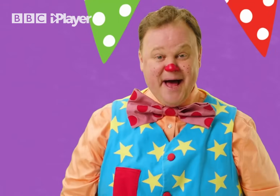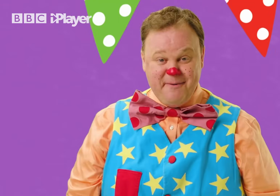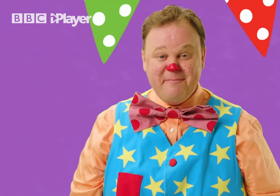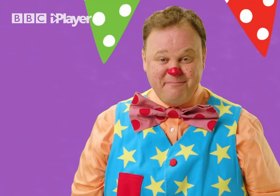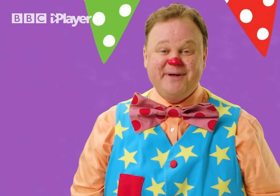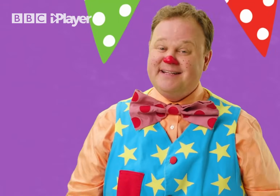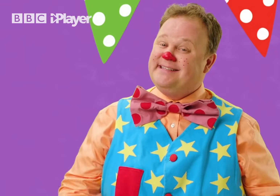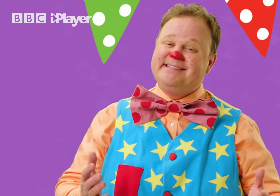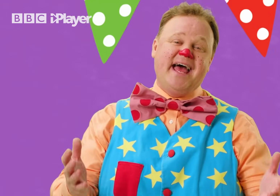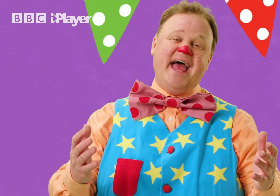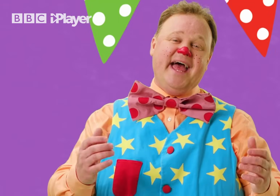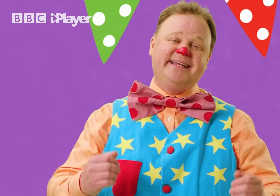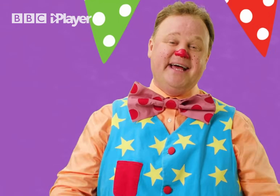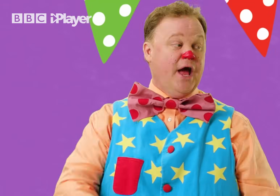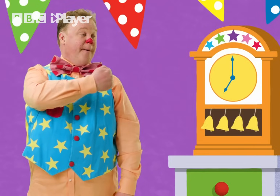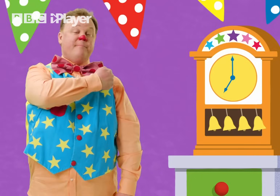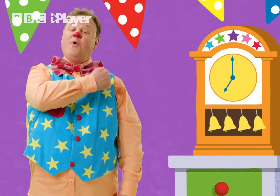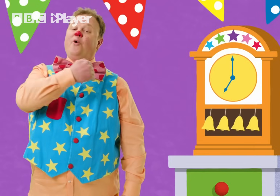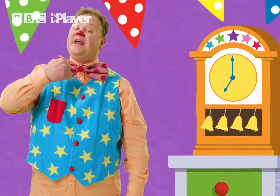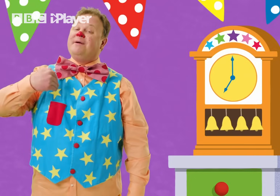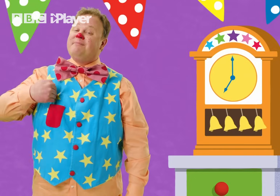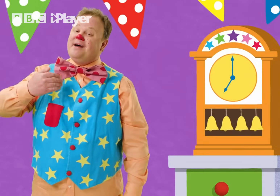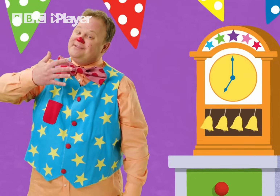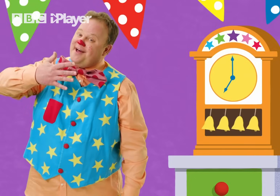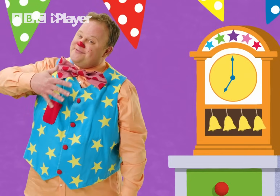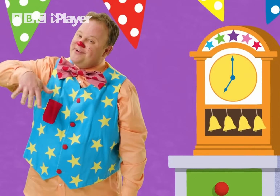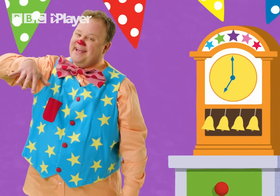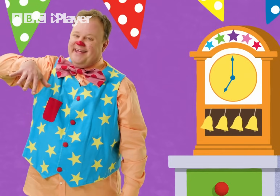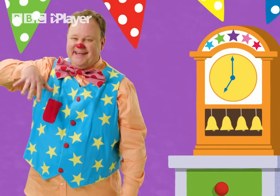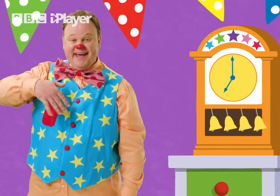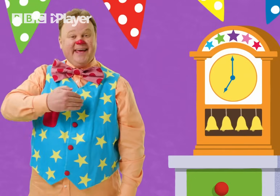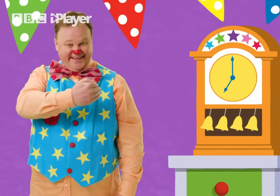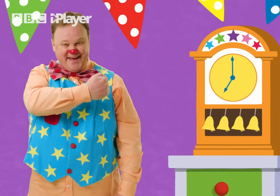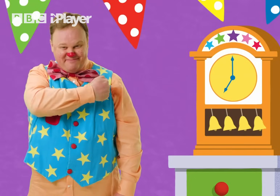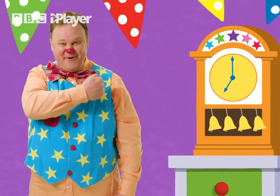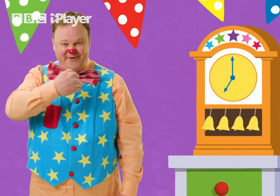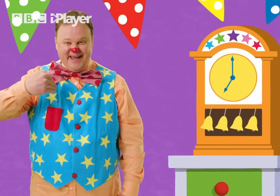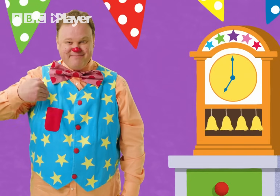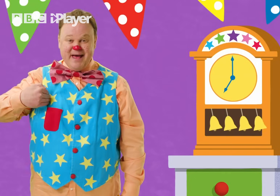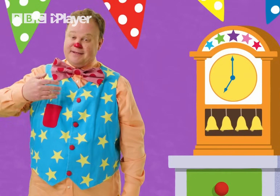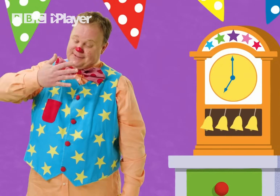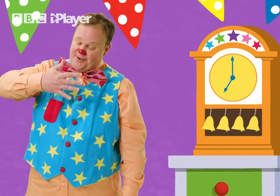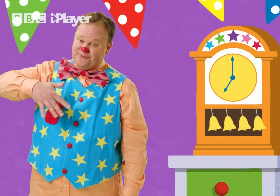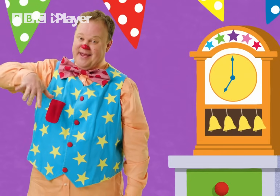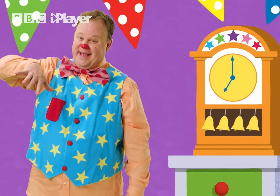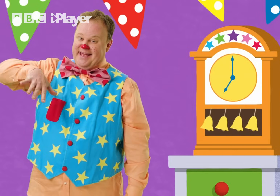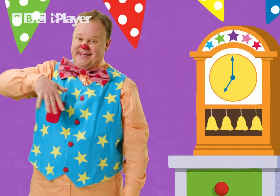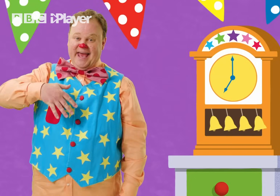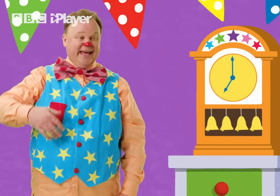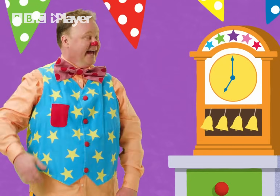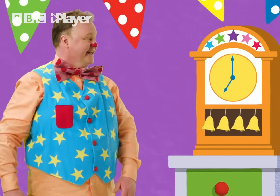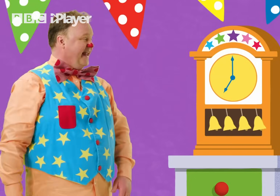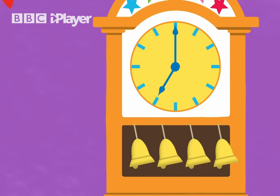tumble ted morning bells are ringing morning bells are ringing